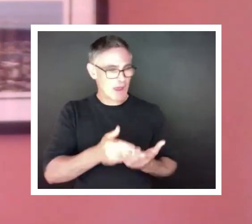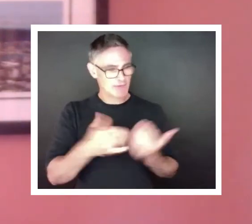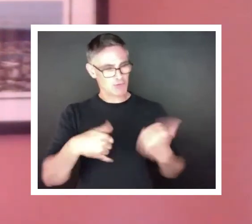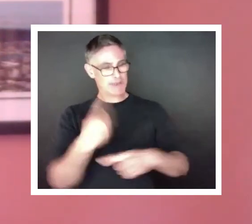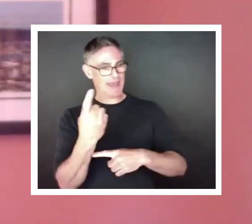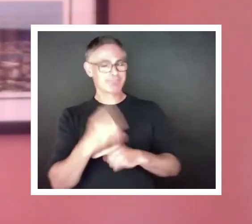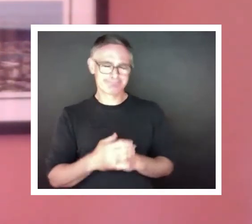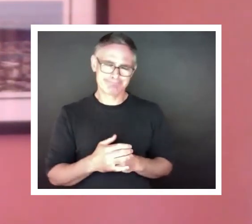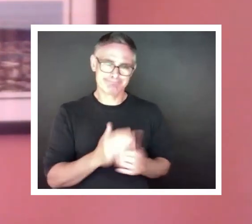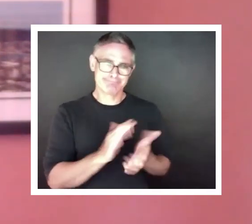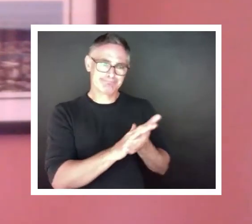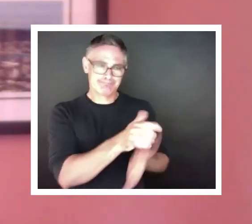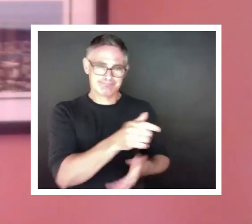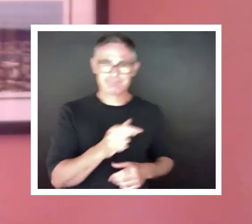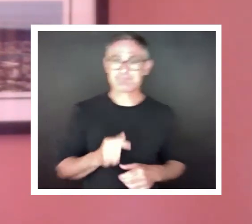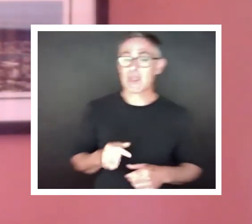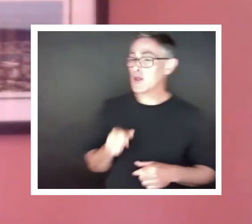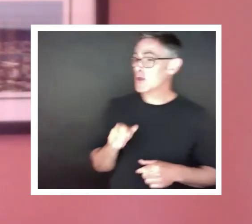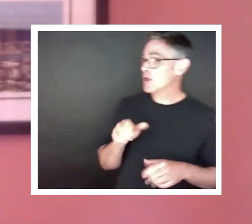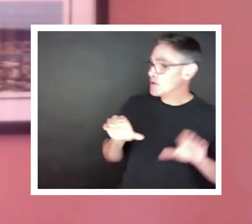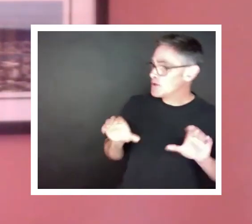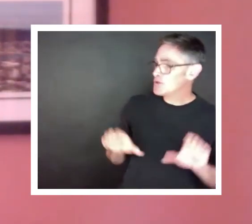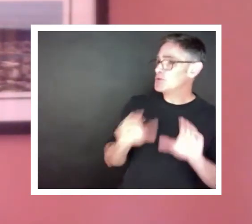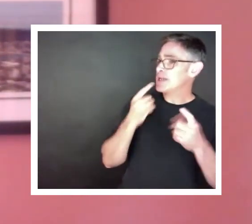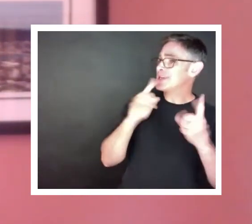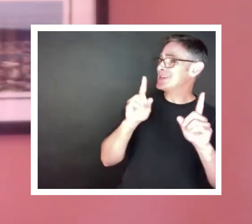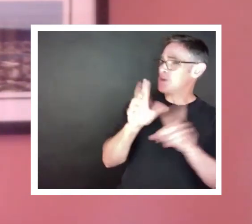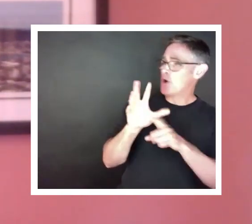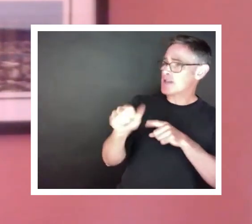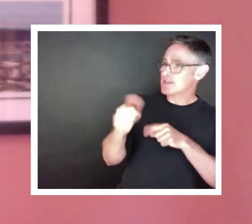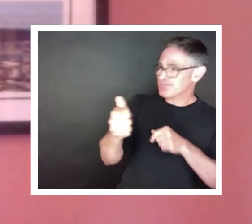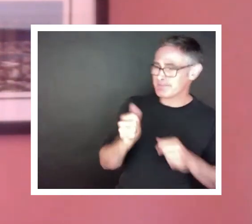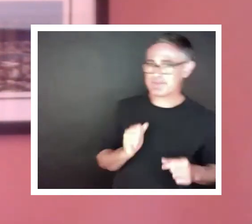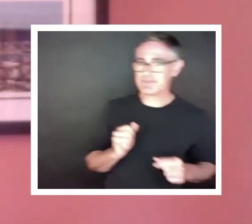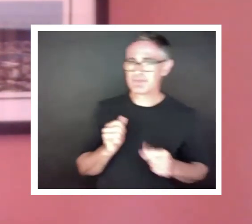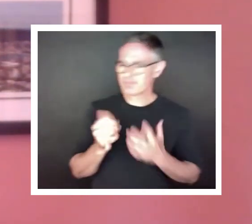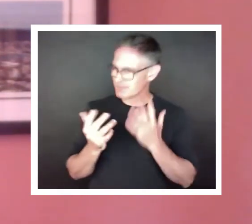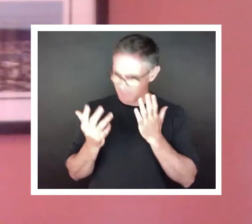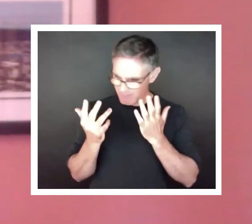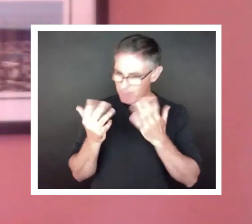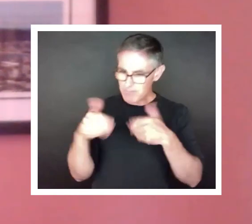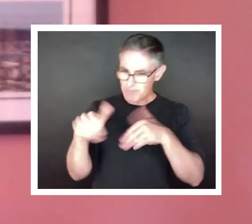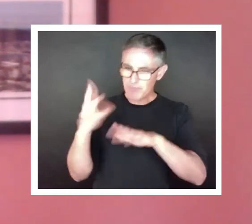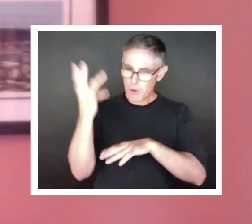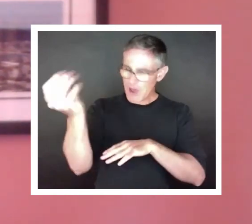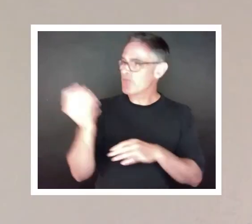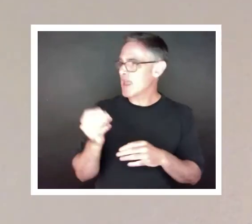You did it, you're awesome. Go out there and continue being out there being great teachers.